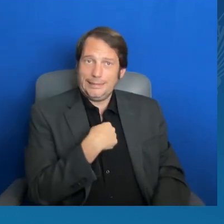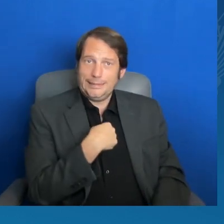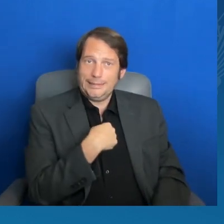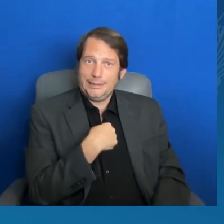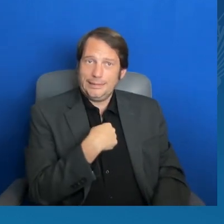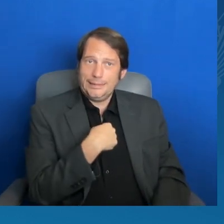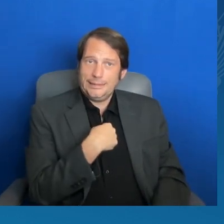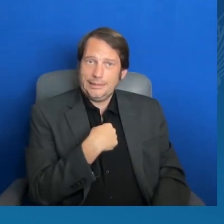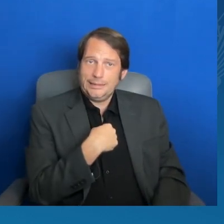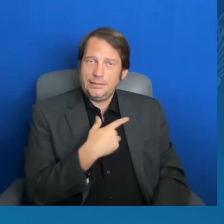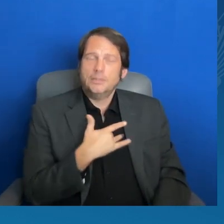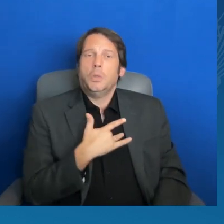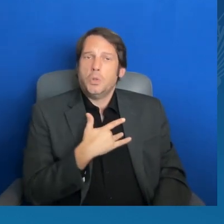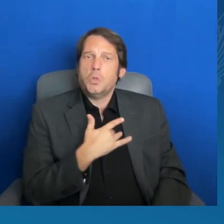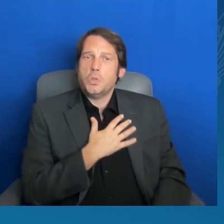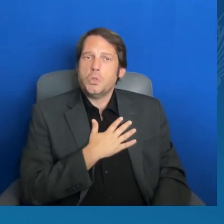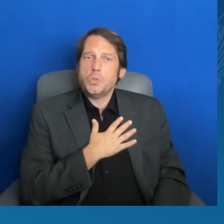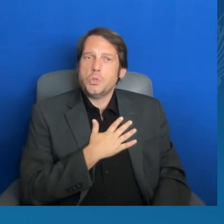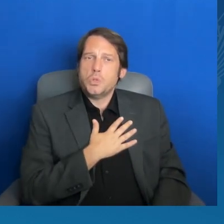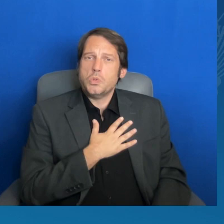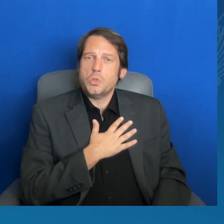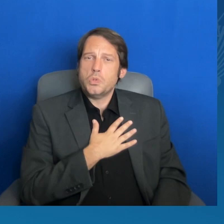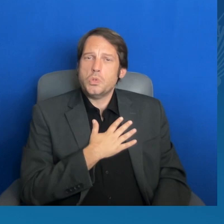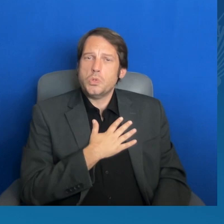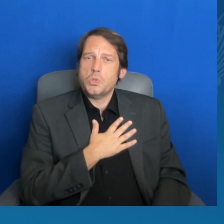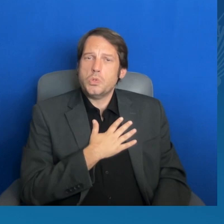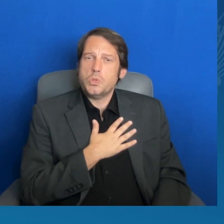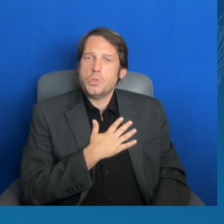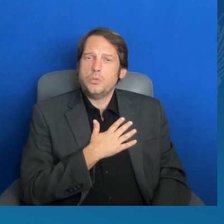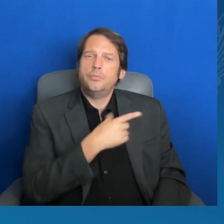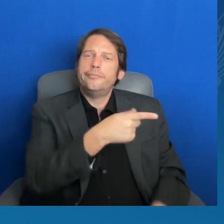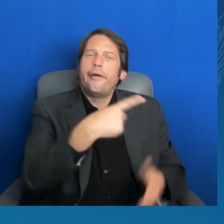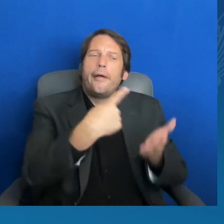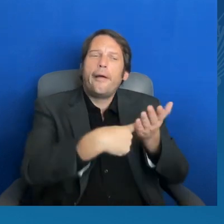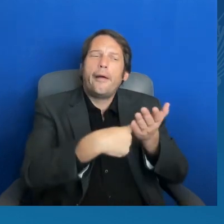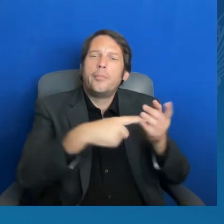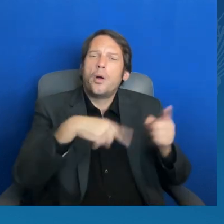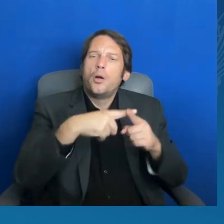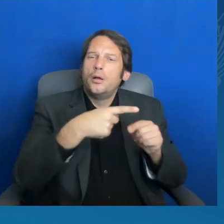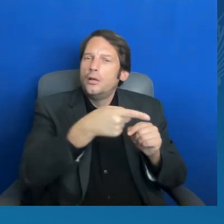are busy people, but they take time out of their lives to be activists. You are an incredibly busy woman.